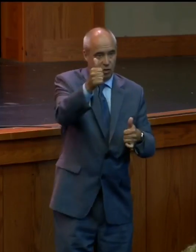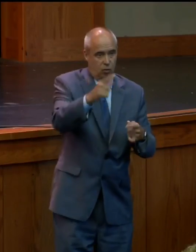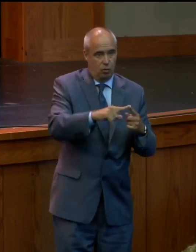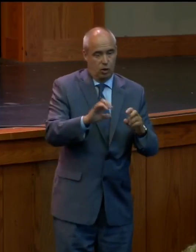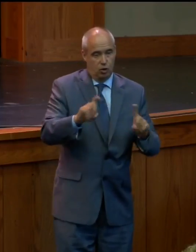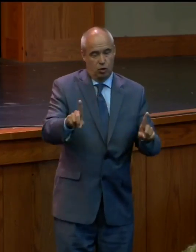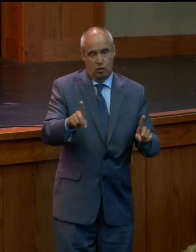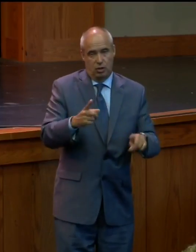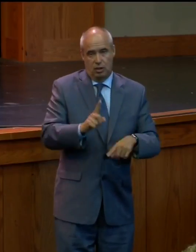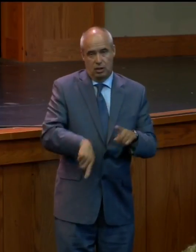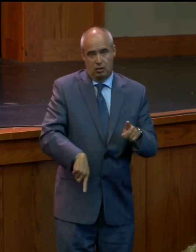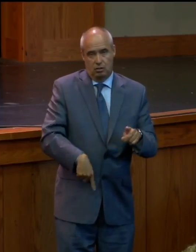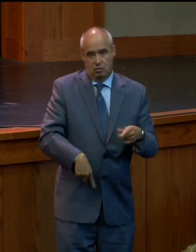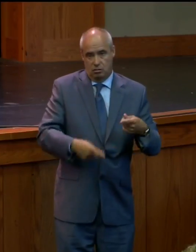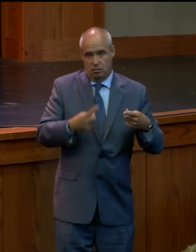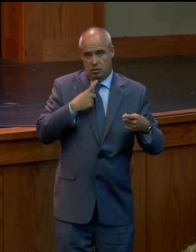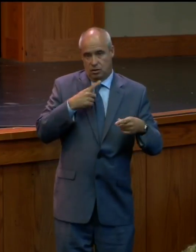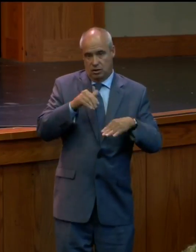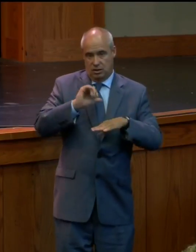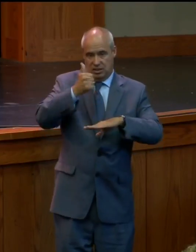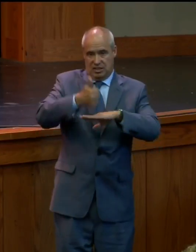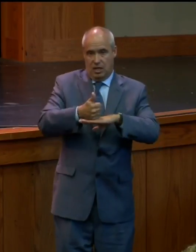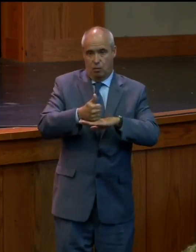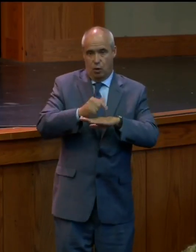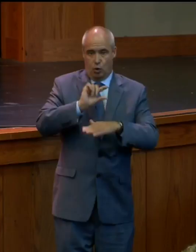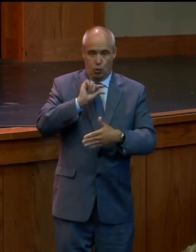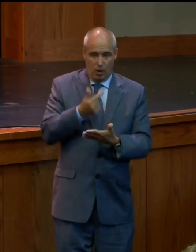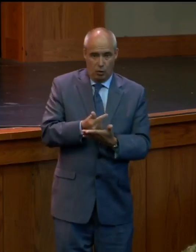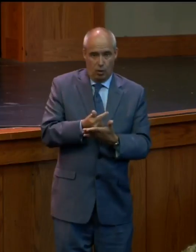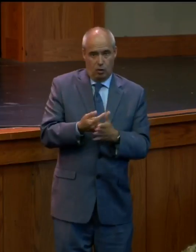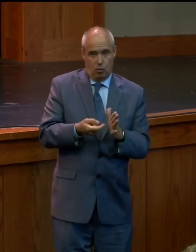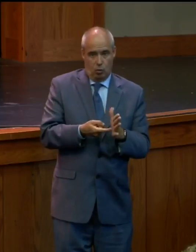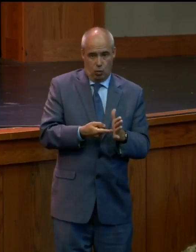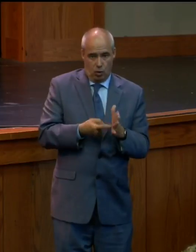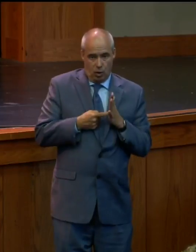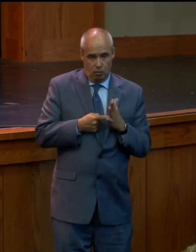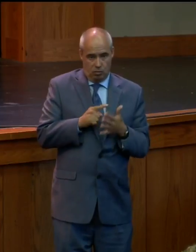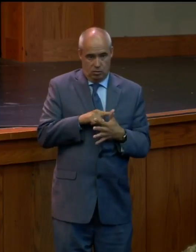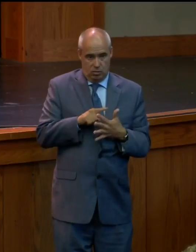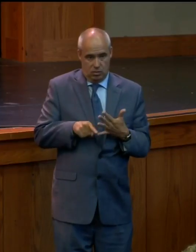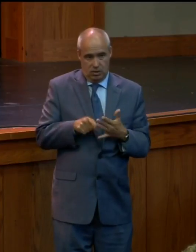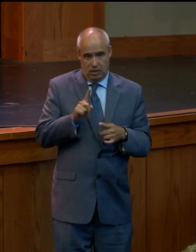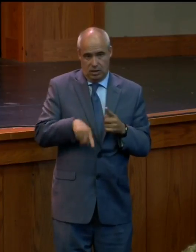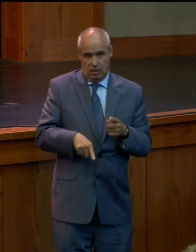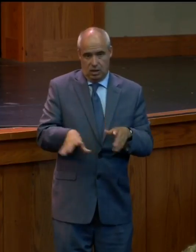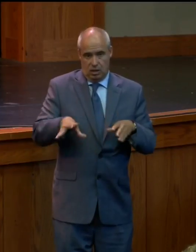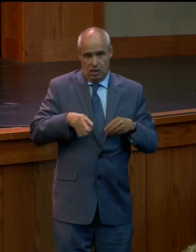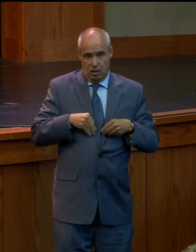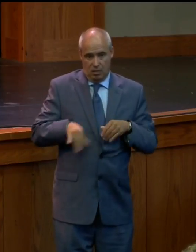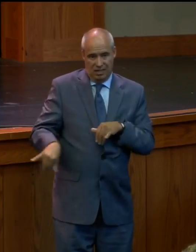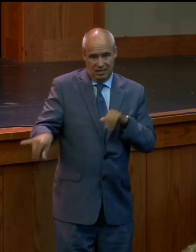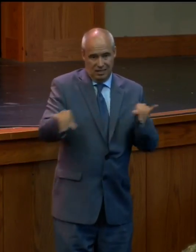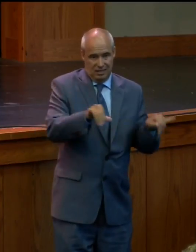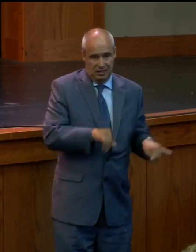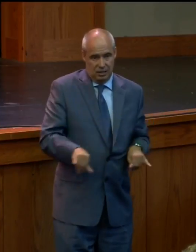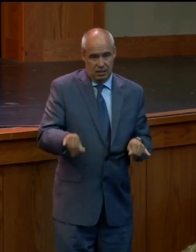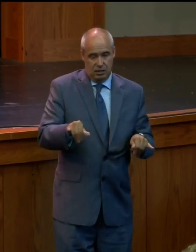WE NO LONGER CAN SET GRADUATION REQUIREMENTS. WE NO LONGER CAN ADOPT THE STANDARDS THAT HAVE SUCCEEDED IN